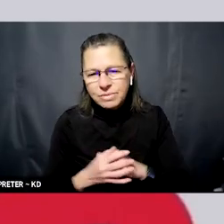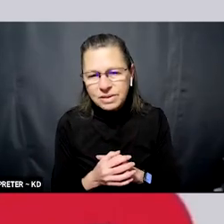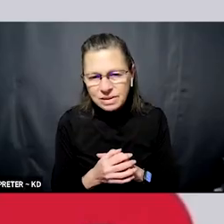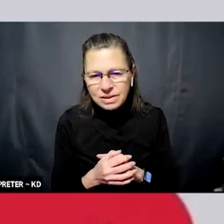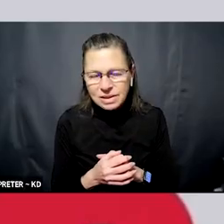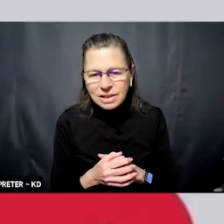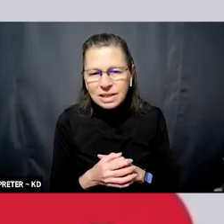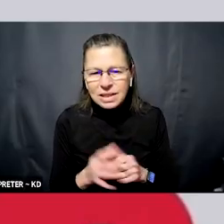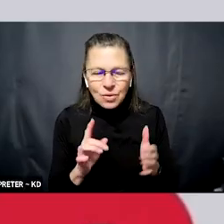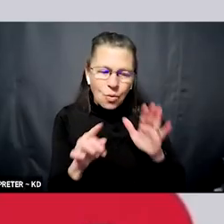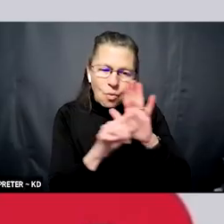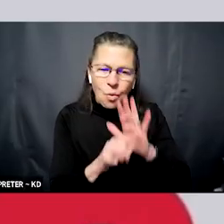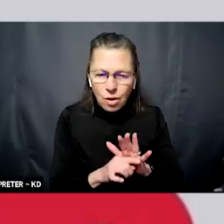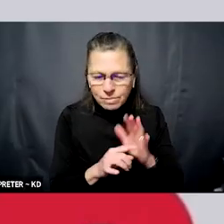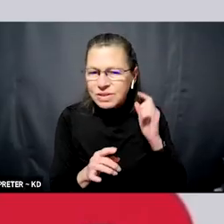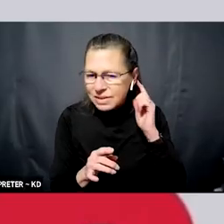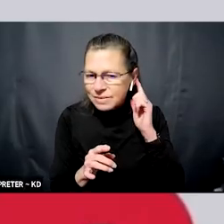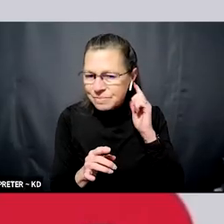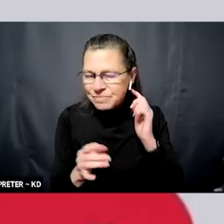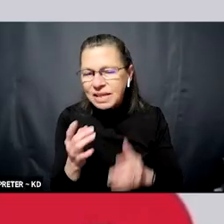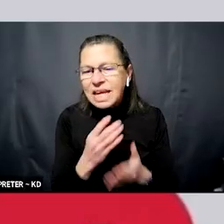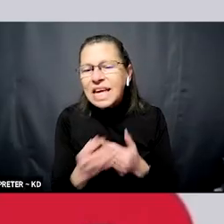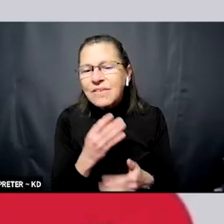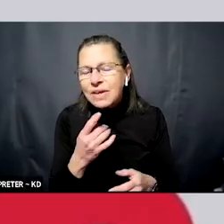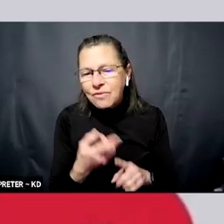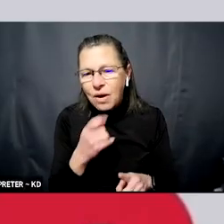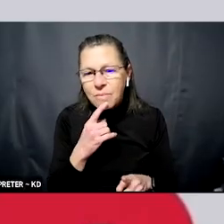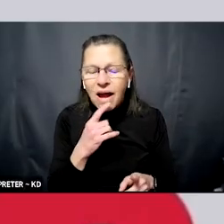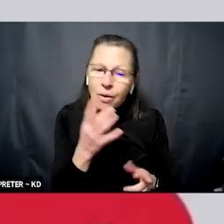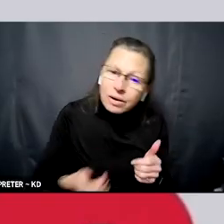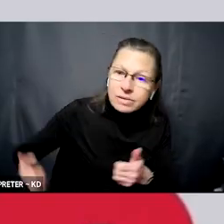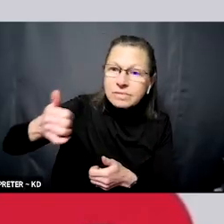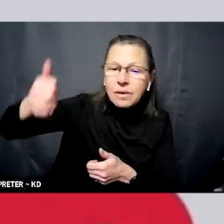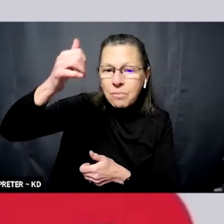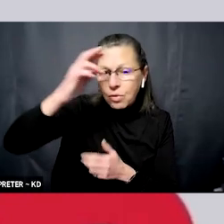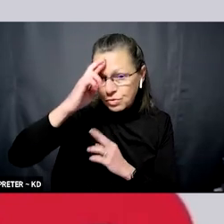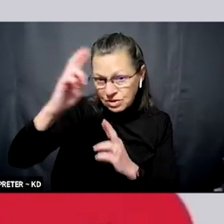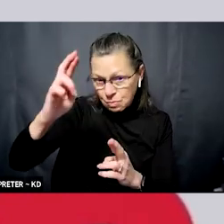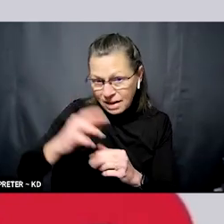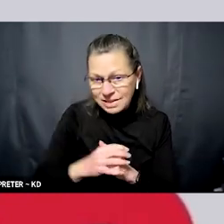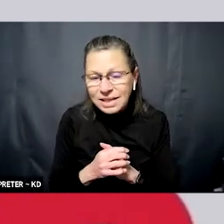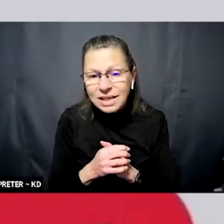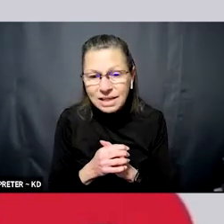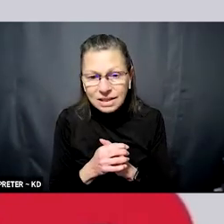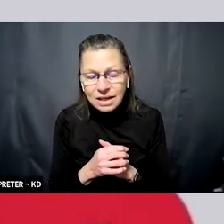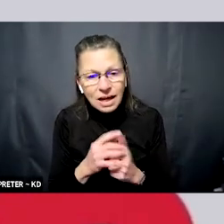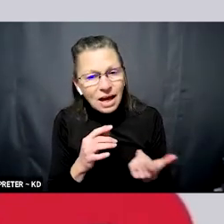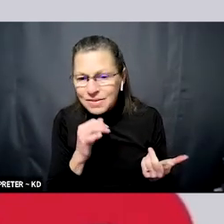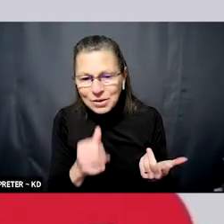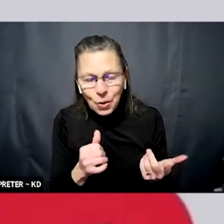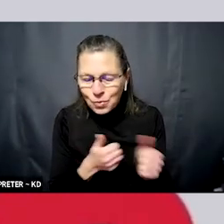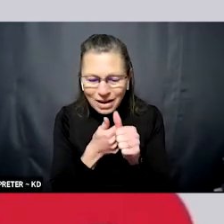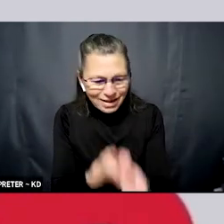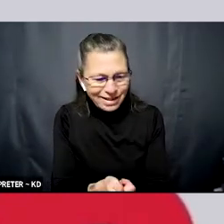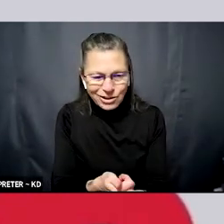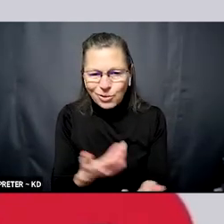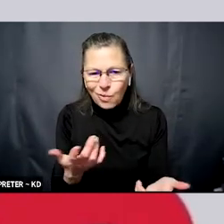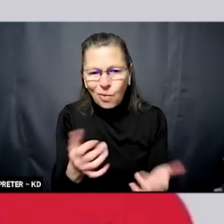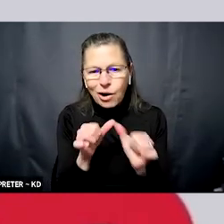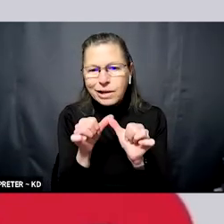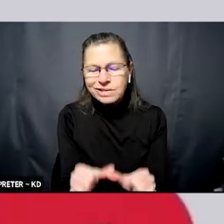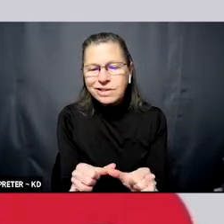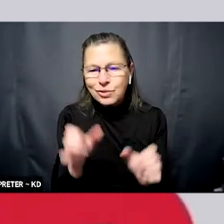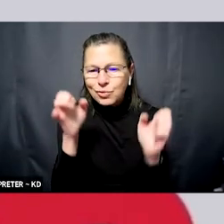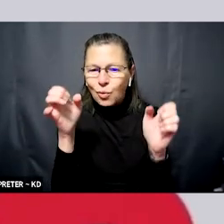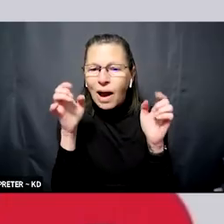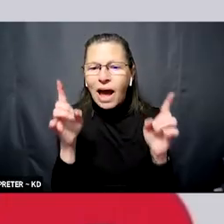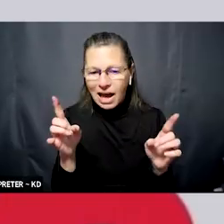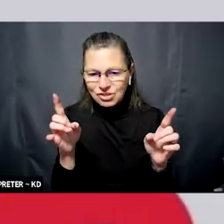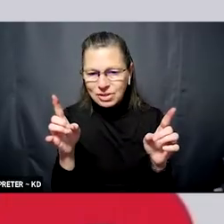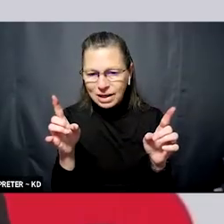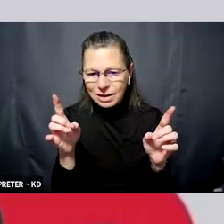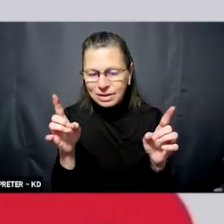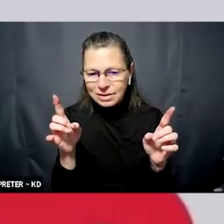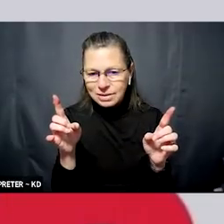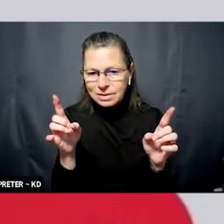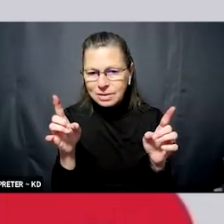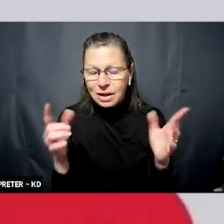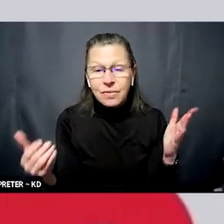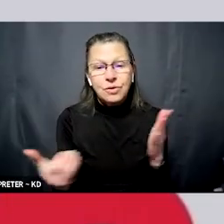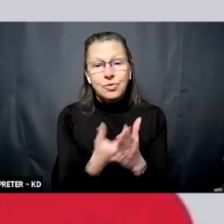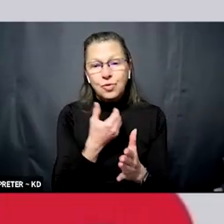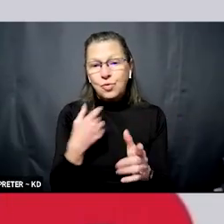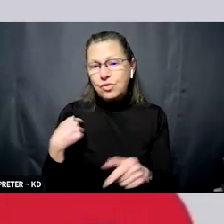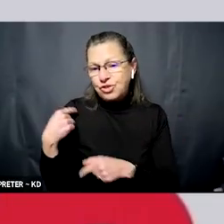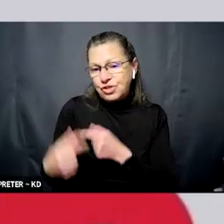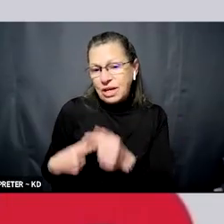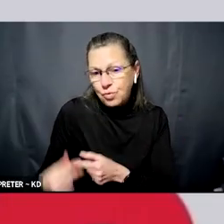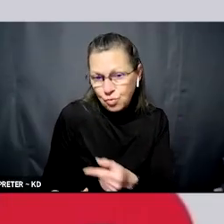and they do not really adhere to or continue to educate the new generation on how sacred life is